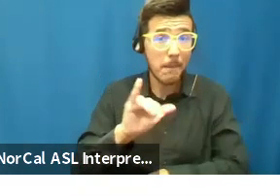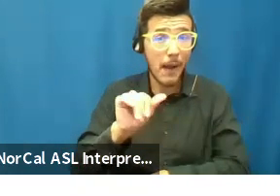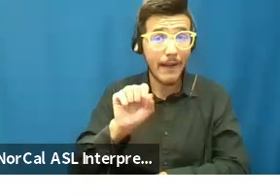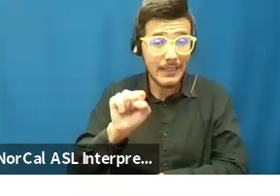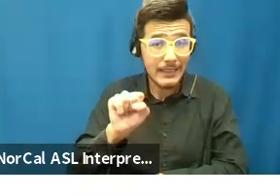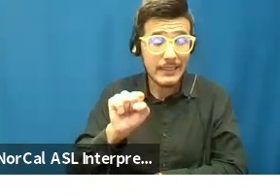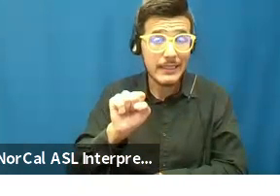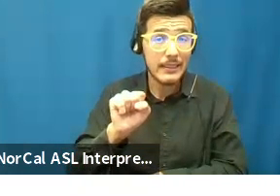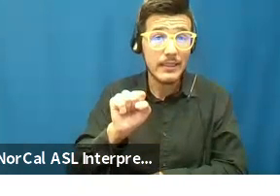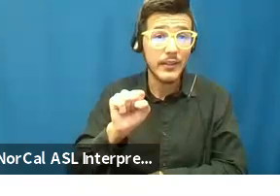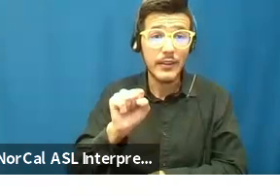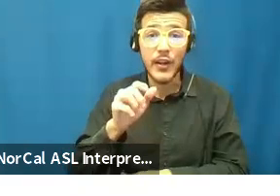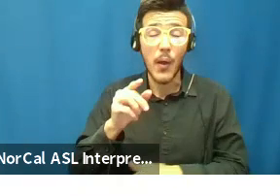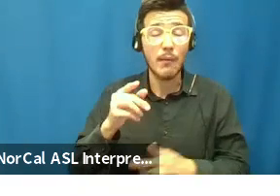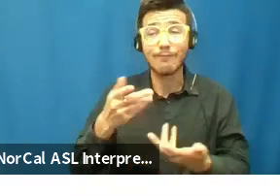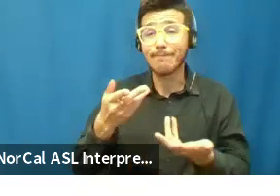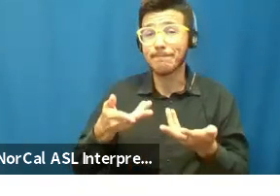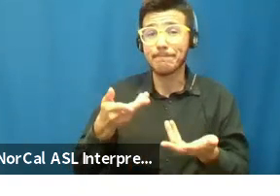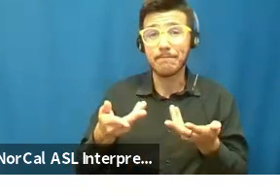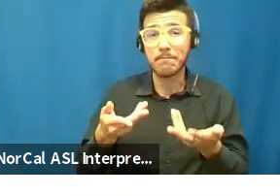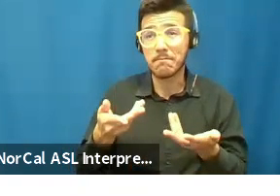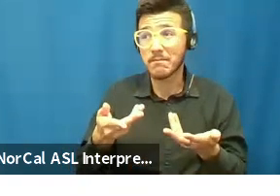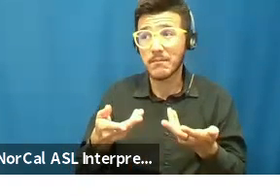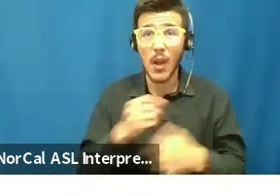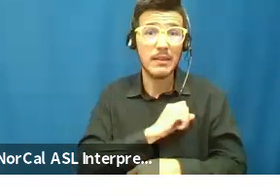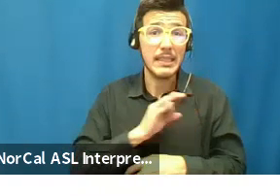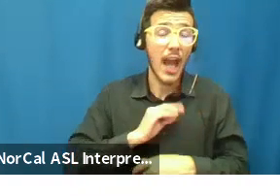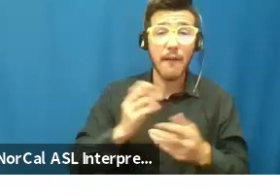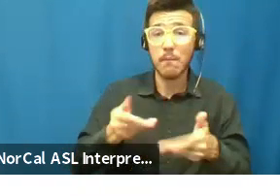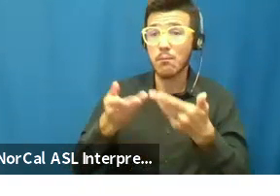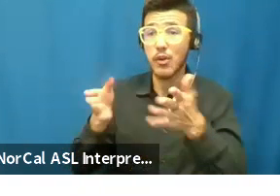they're working next to, you know, the staff and providers, if they have disabilities and they're